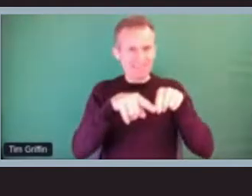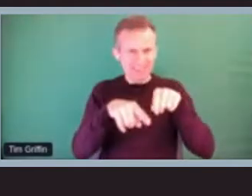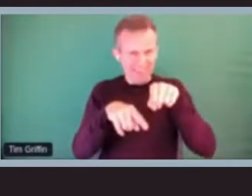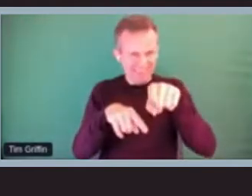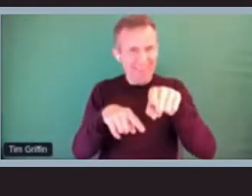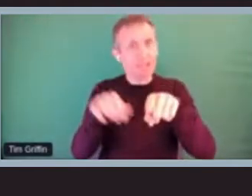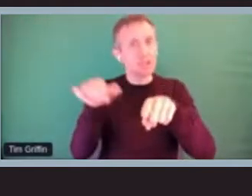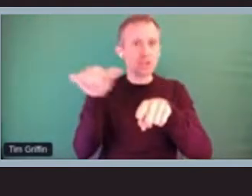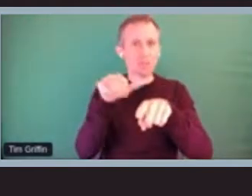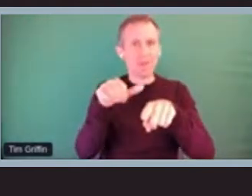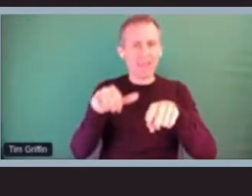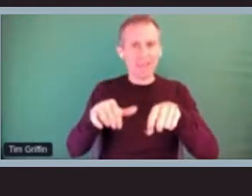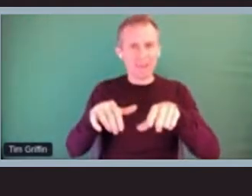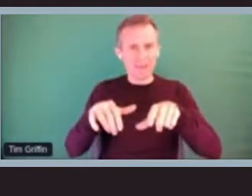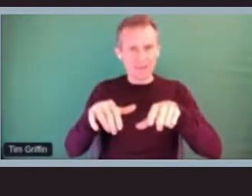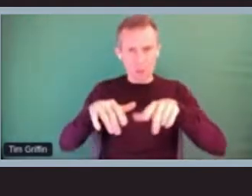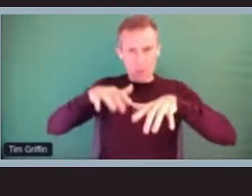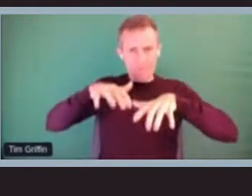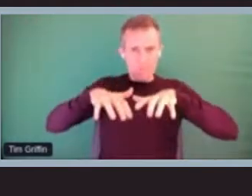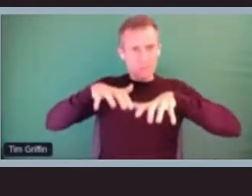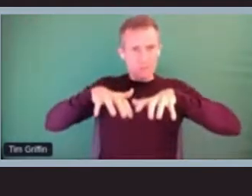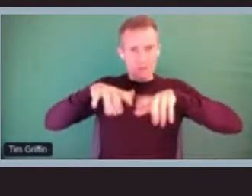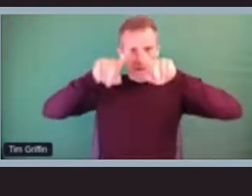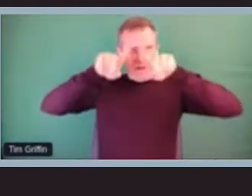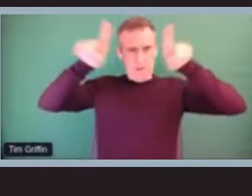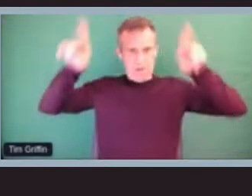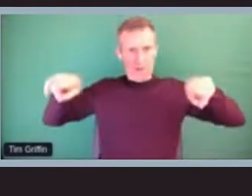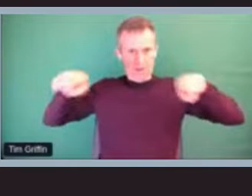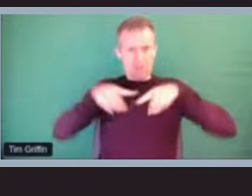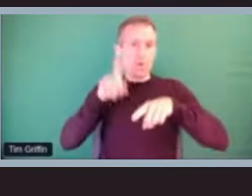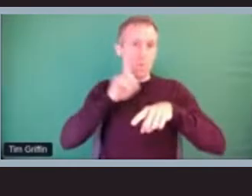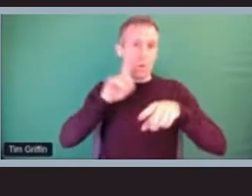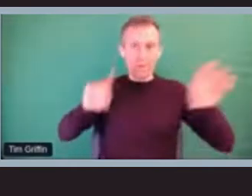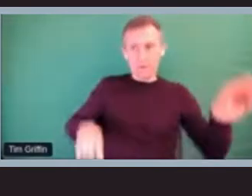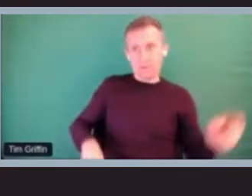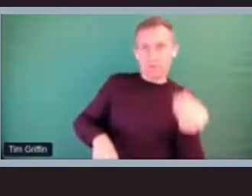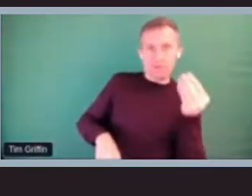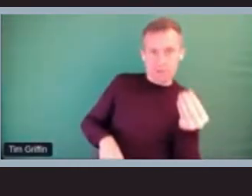with a woman holding a settings symbol and a file transfer symbol.